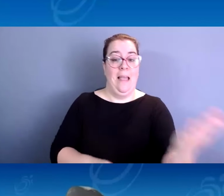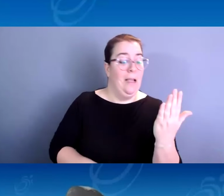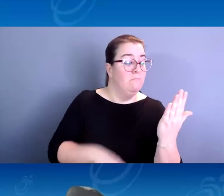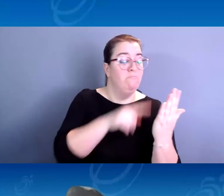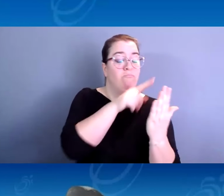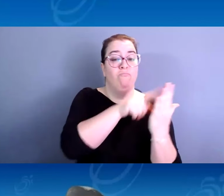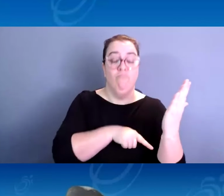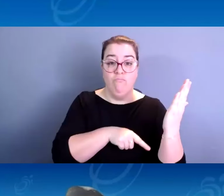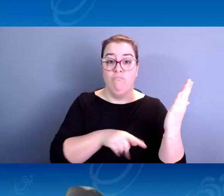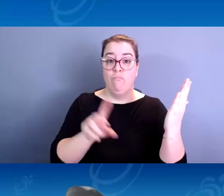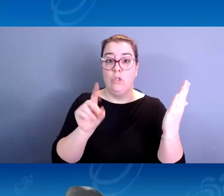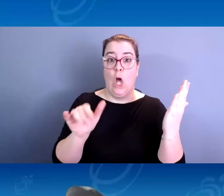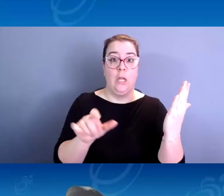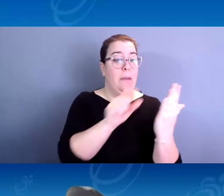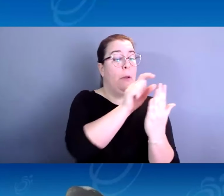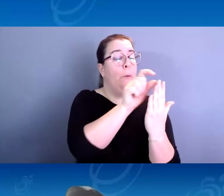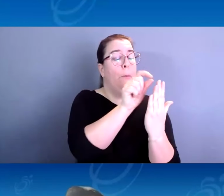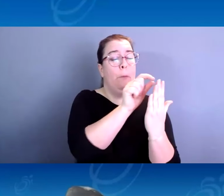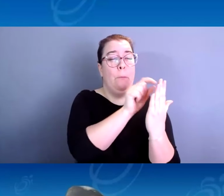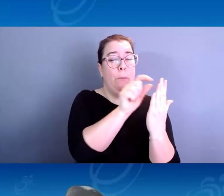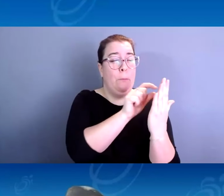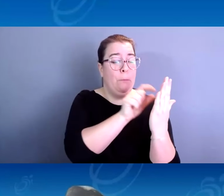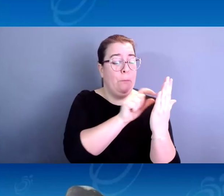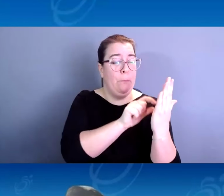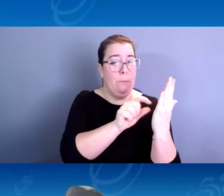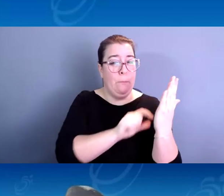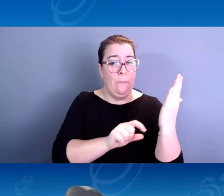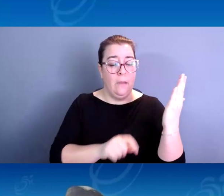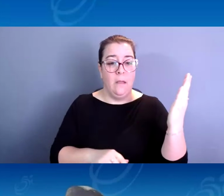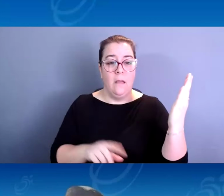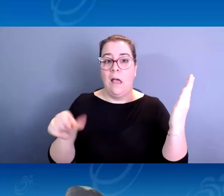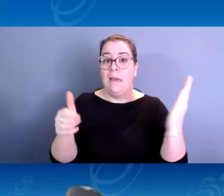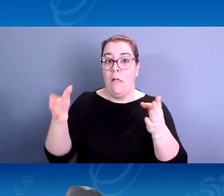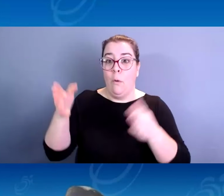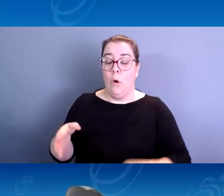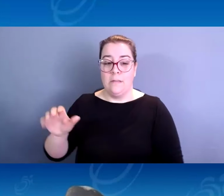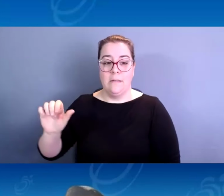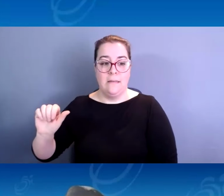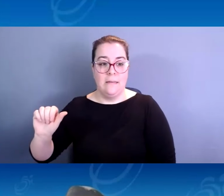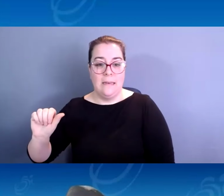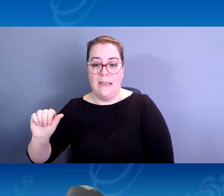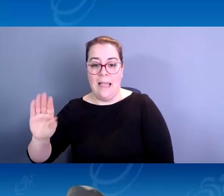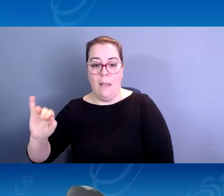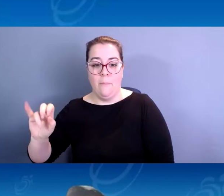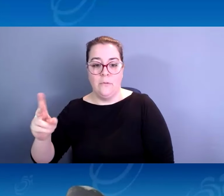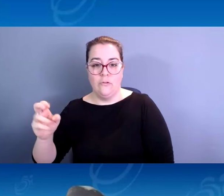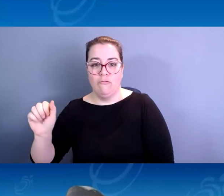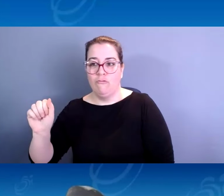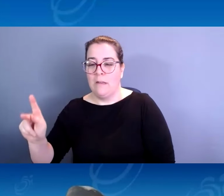will actually be the ally that Abhishek referred to earlier and say, hang on a second, this documentation is not readable until it's readable.